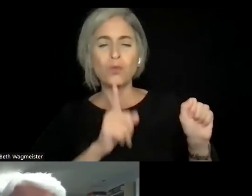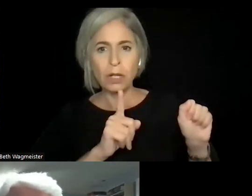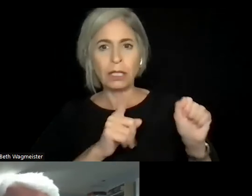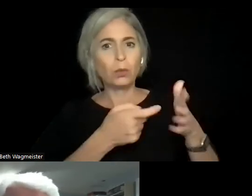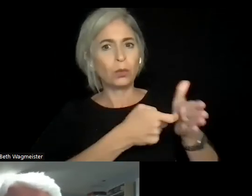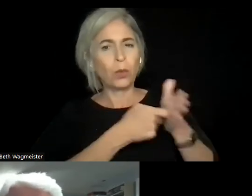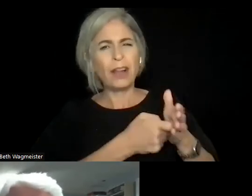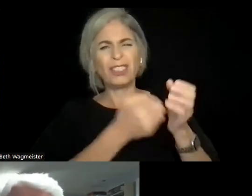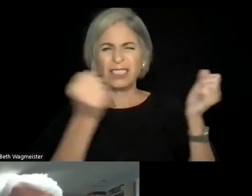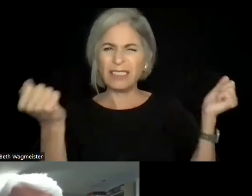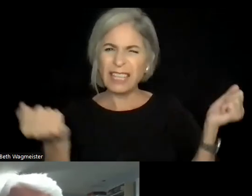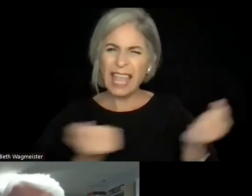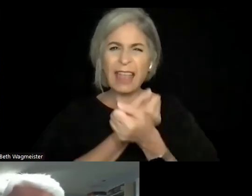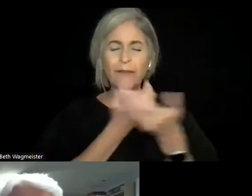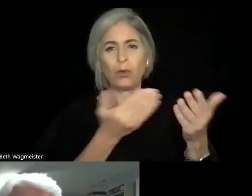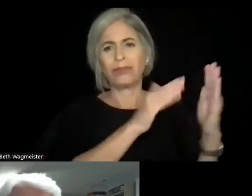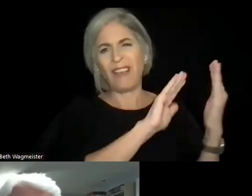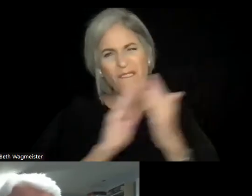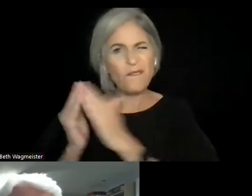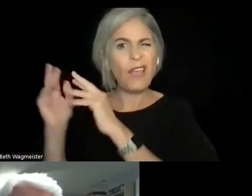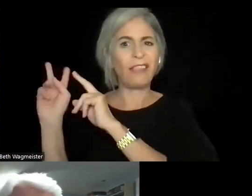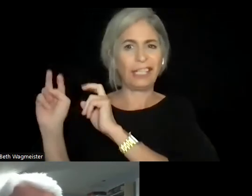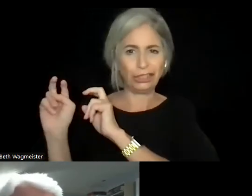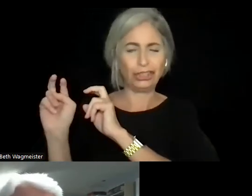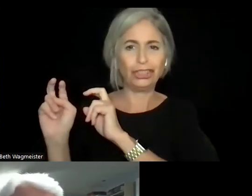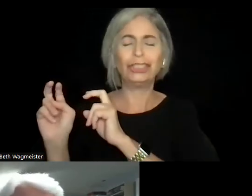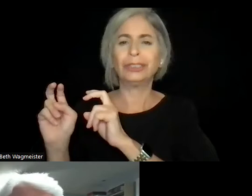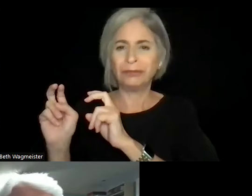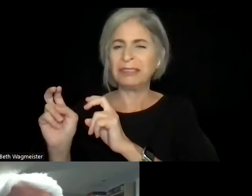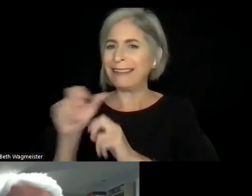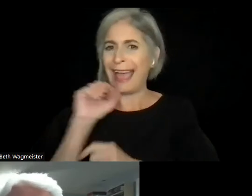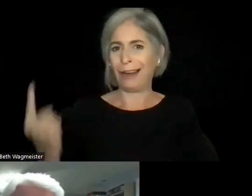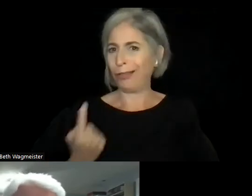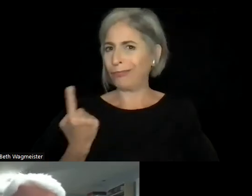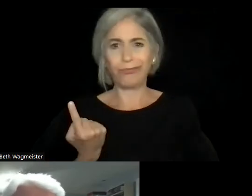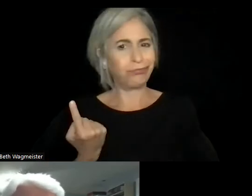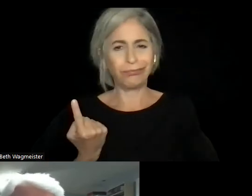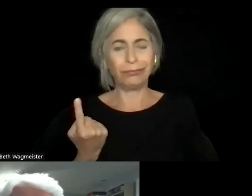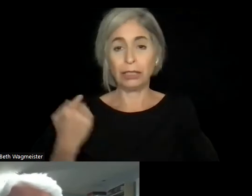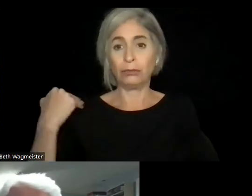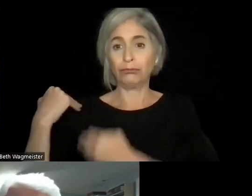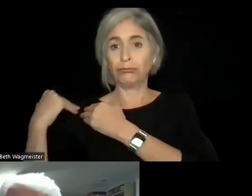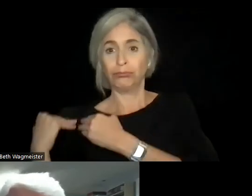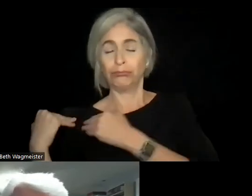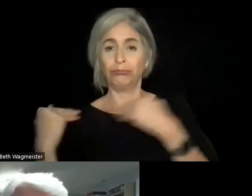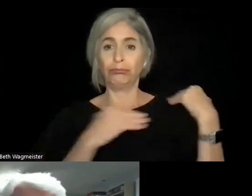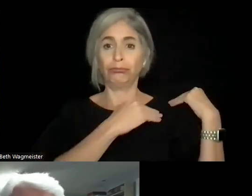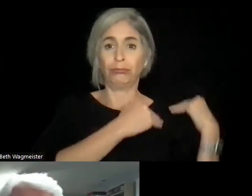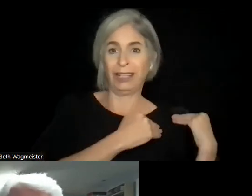appreciate it. When it comes to inclusion for Persons with Disabilities it really does take a village. Just mentioned several times